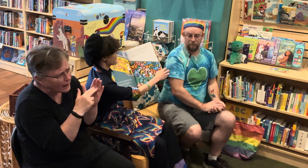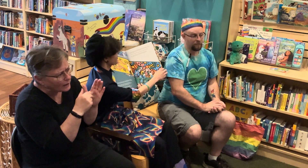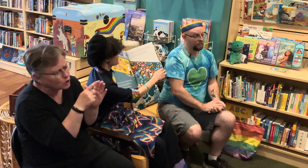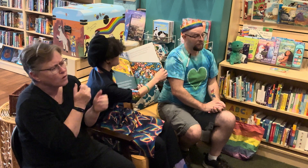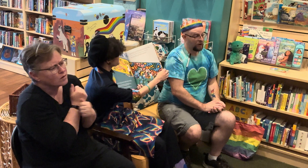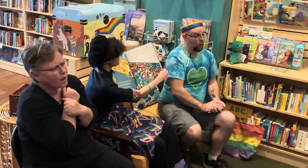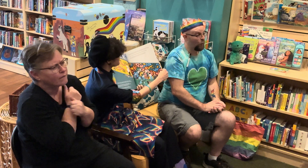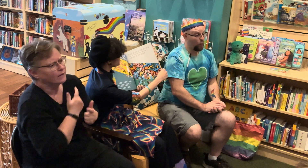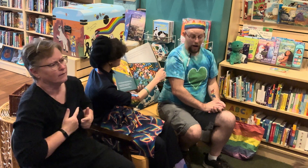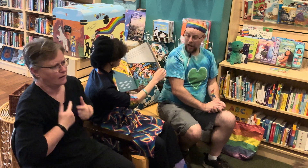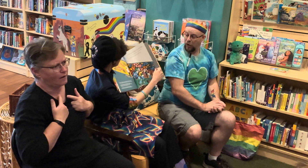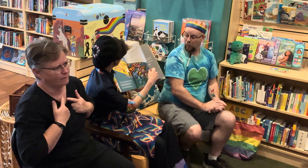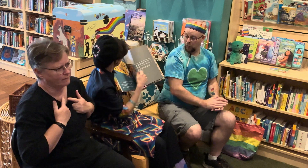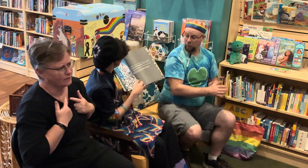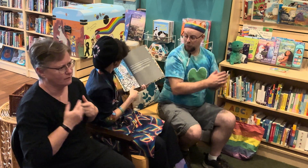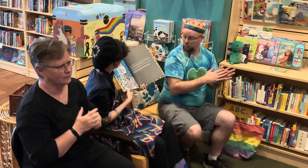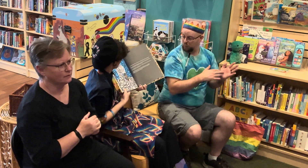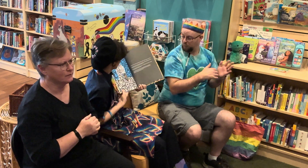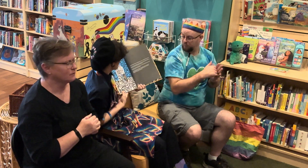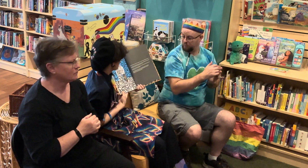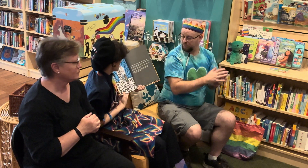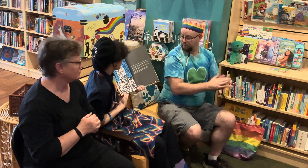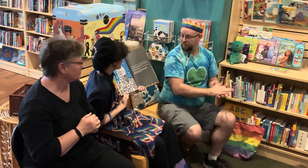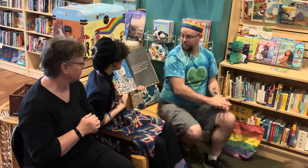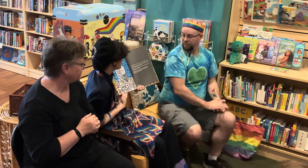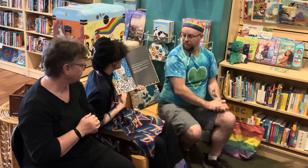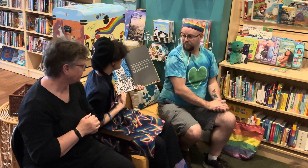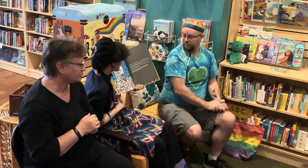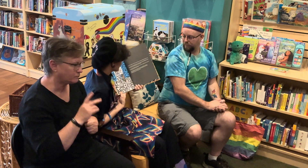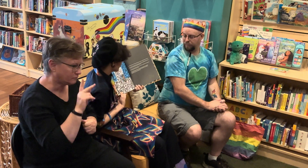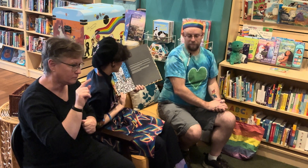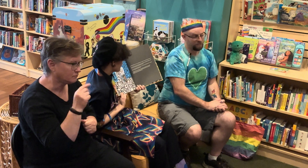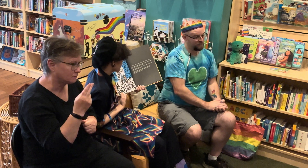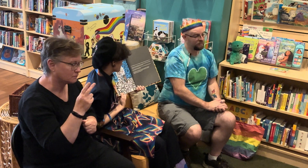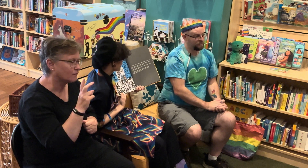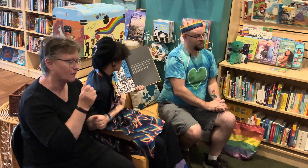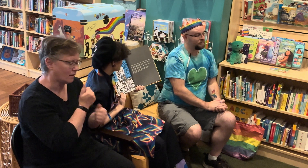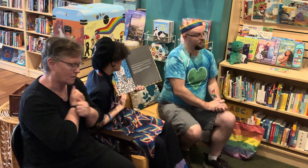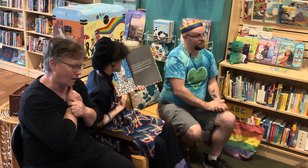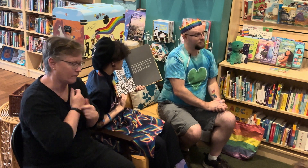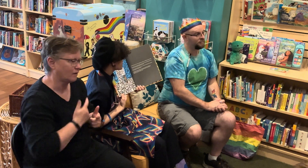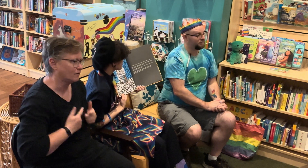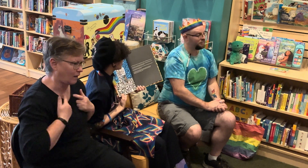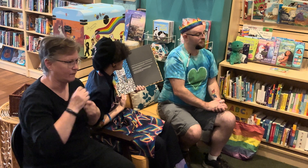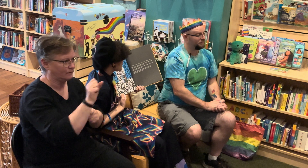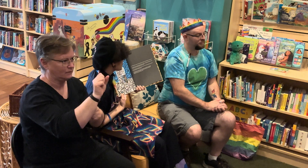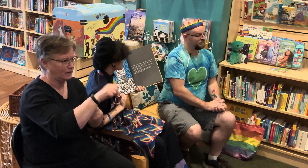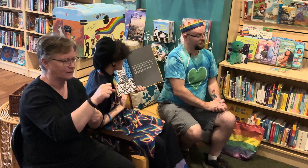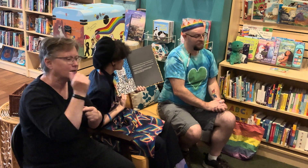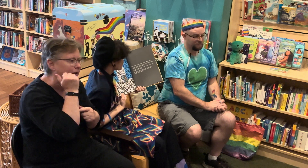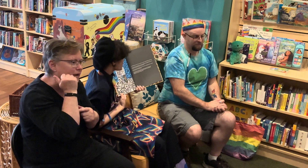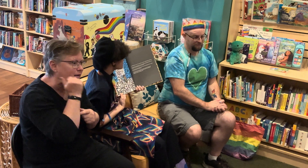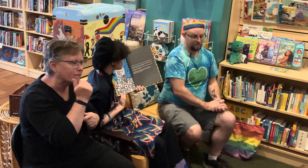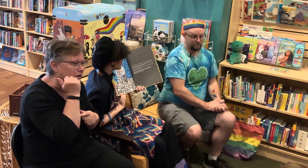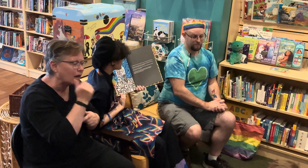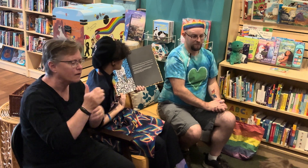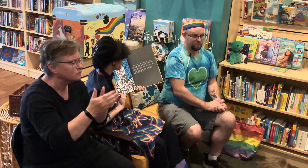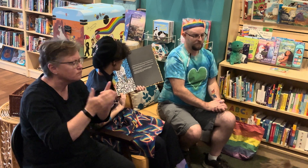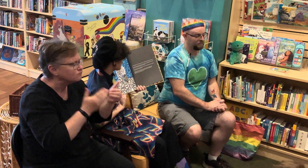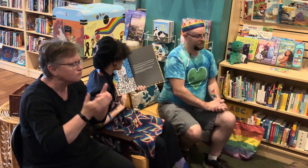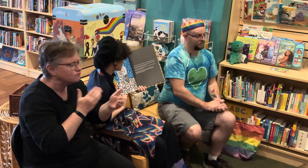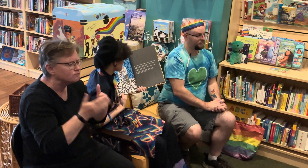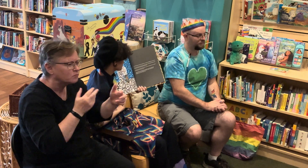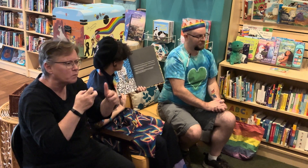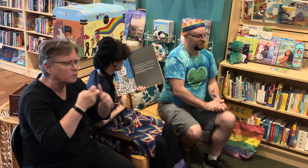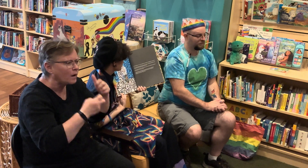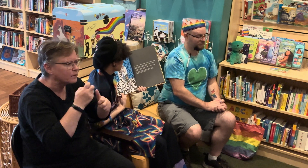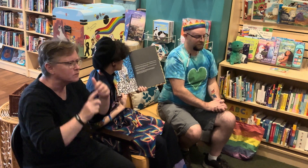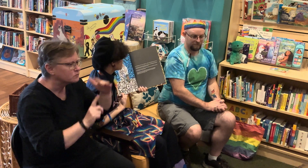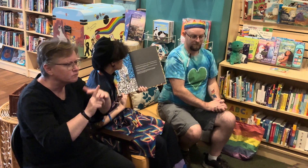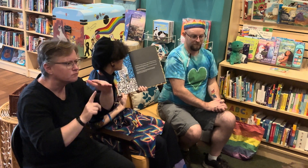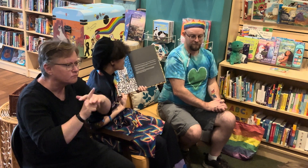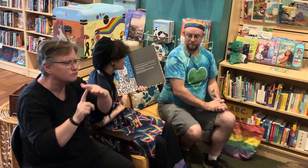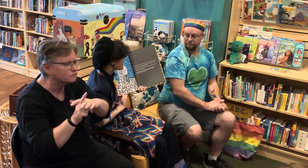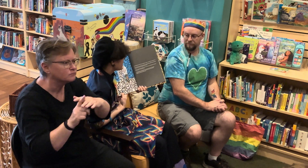life." And Keith did love life. Every single day, no matter what difficulties came his way, even when he